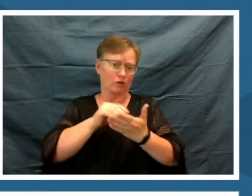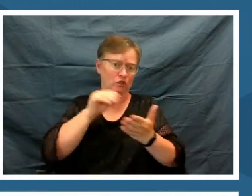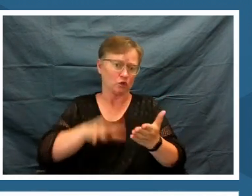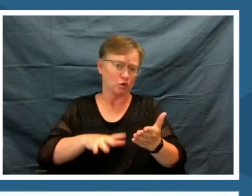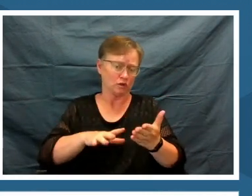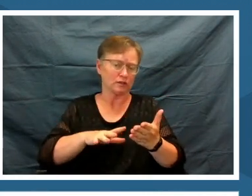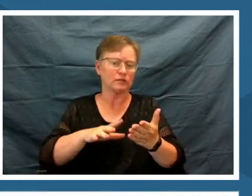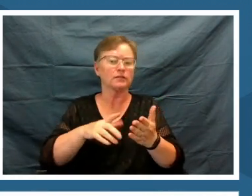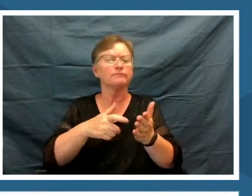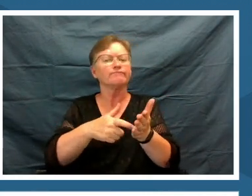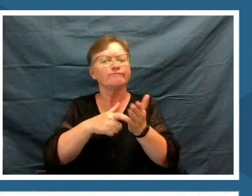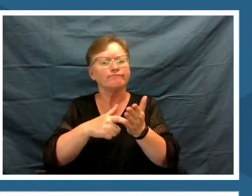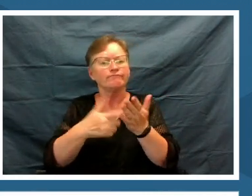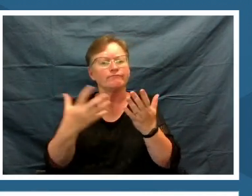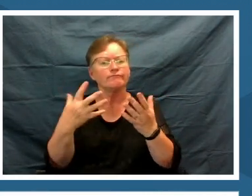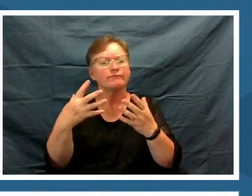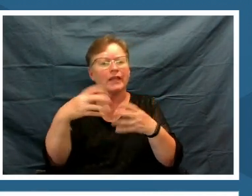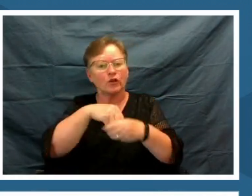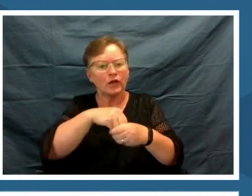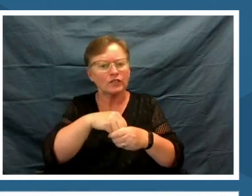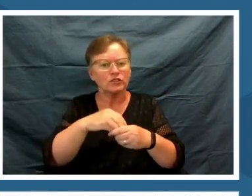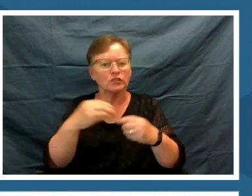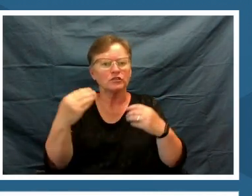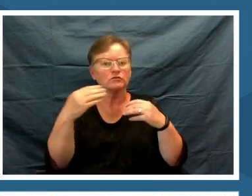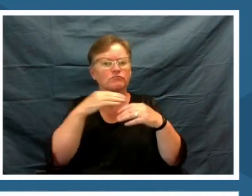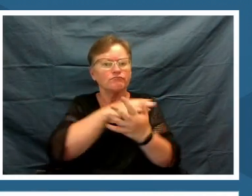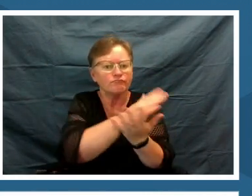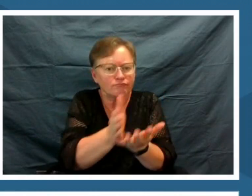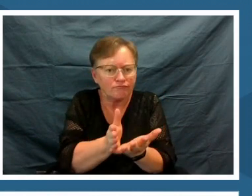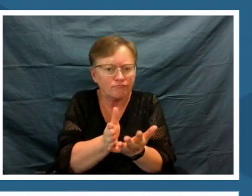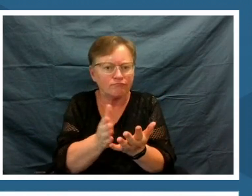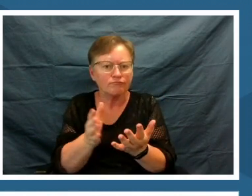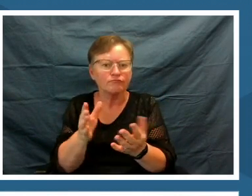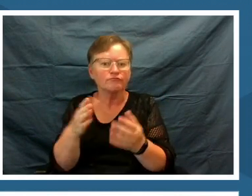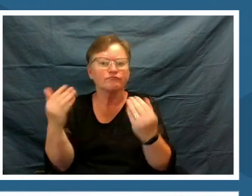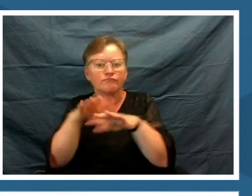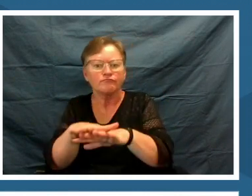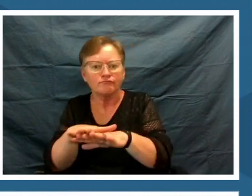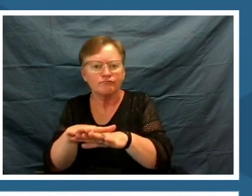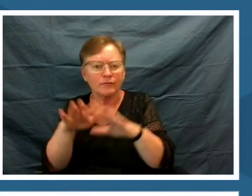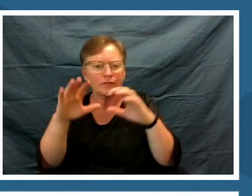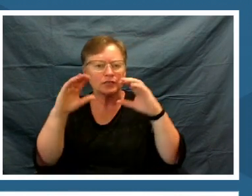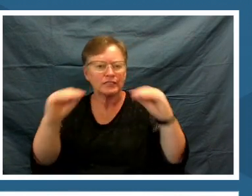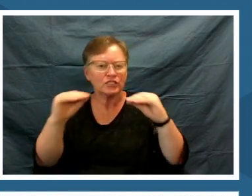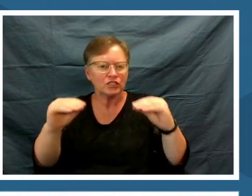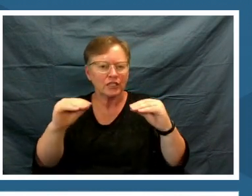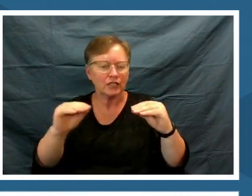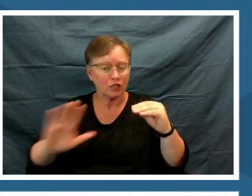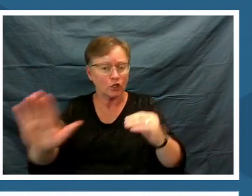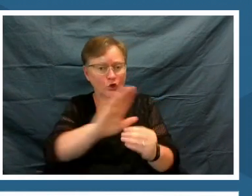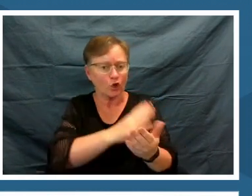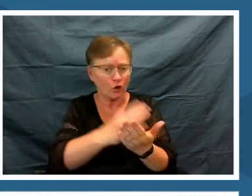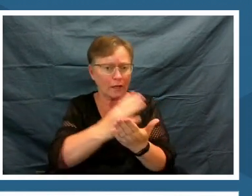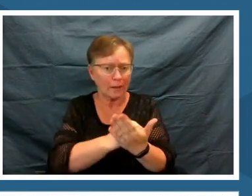transdisciplinary learning and teaching into your curricula as teachers you are challenging your